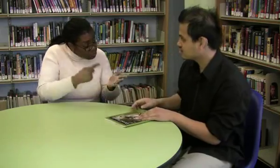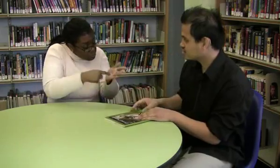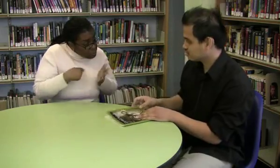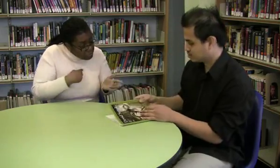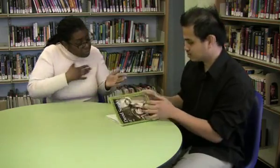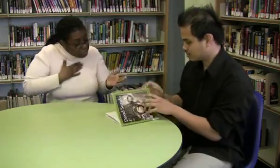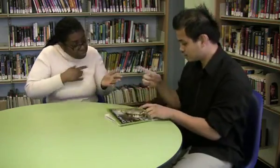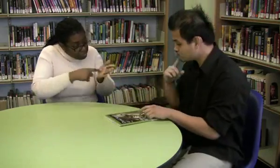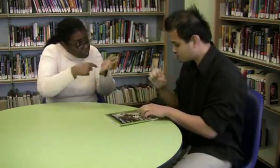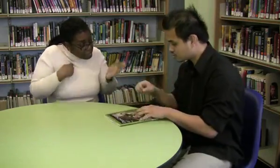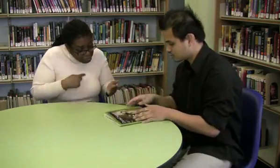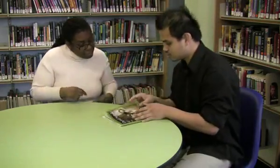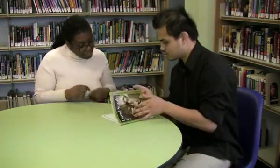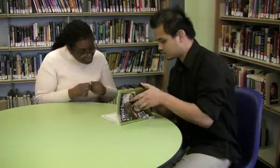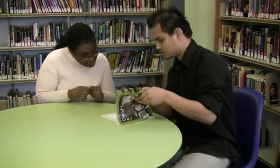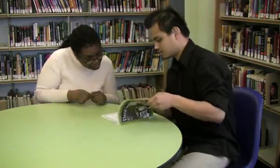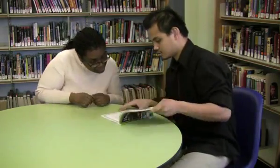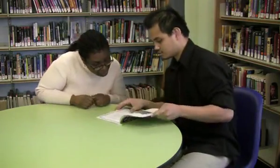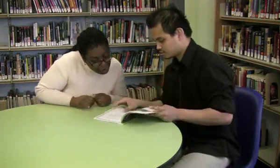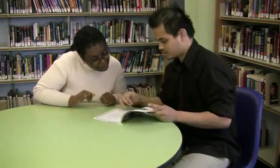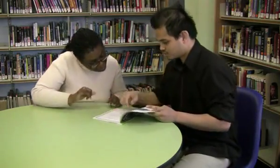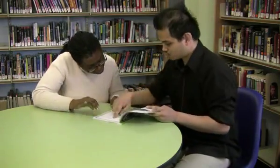Why not show it to me?